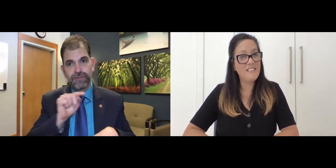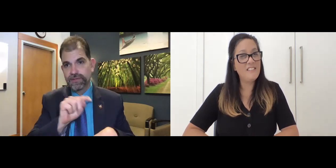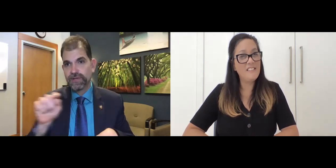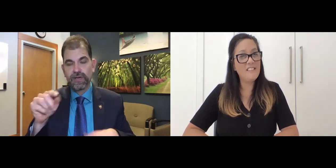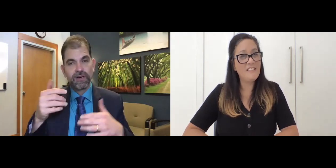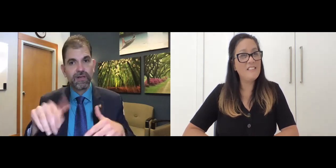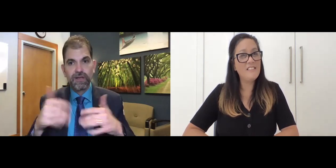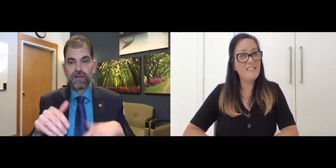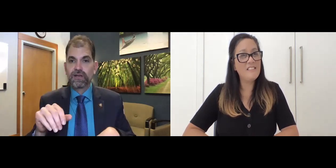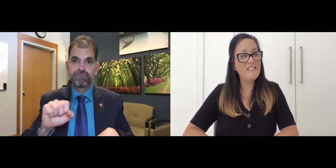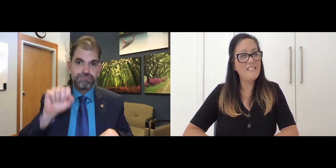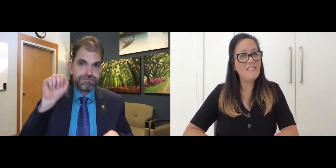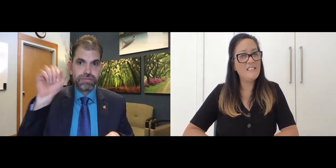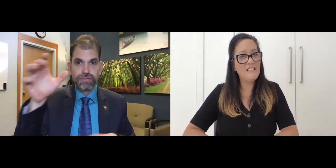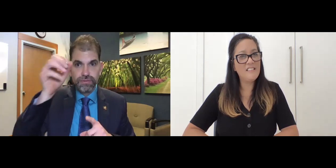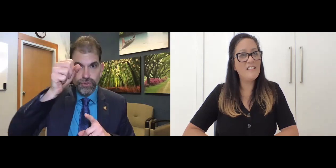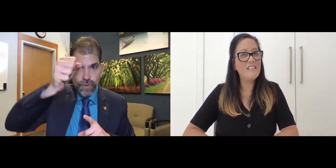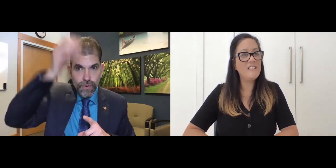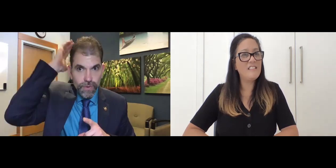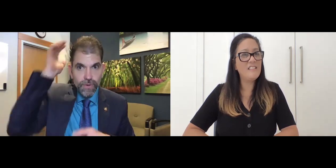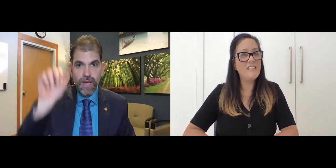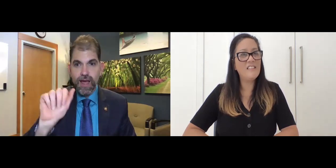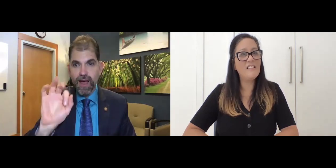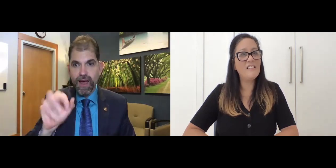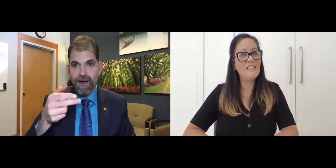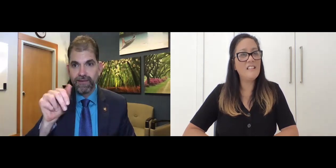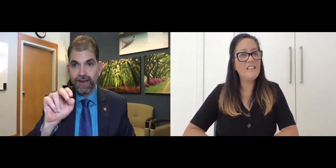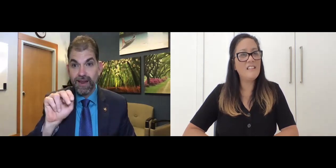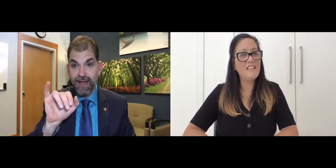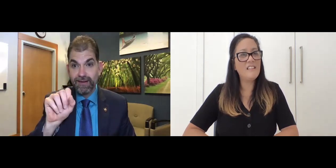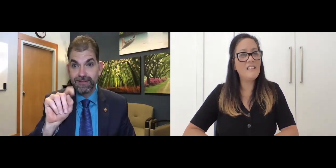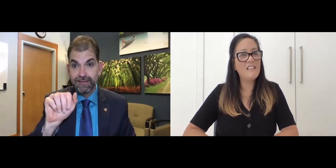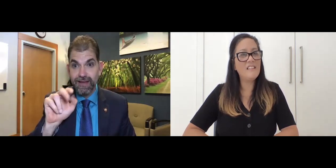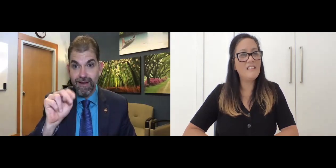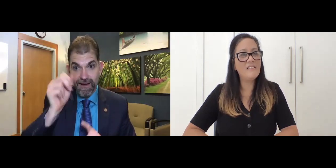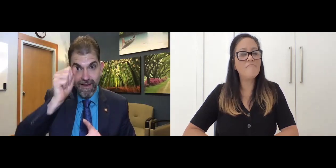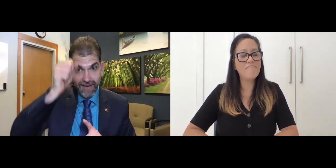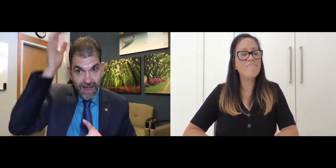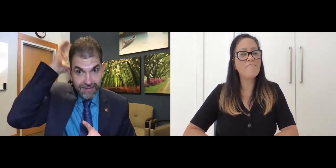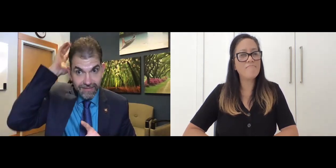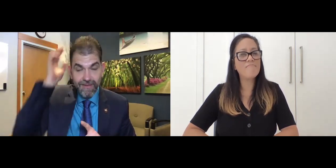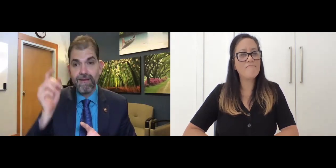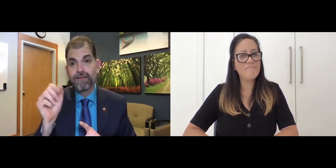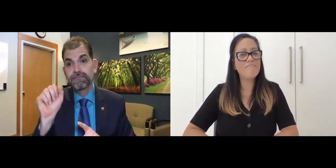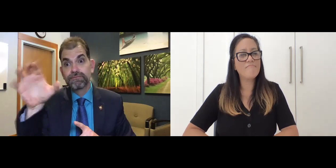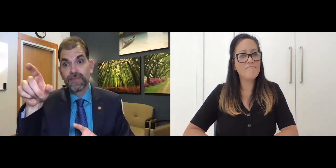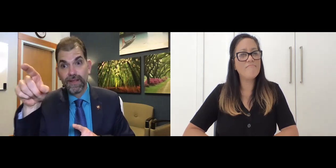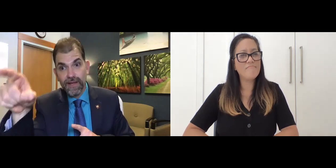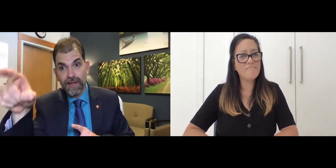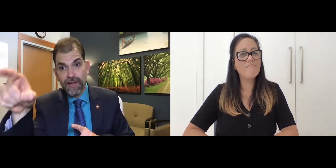with veterans and oh my goodness, this was after